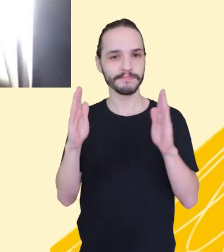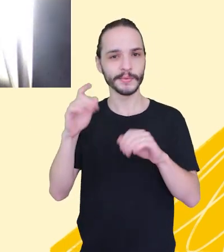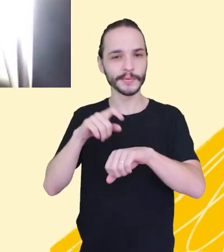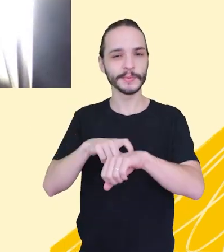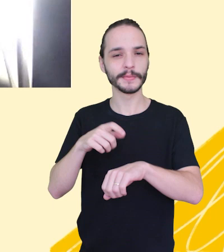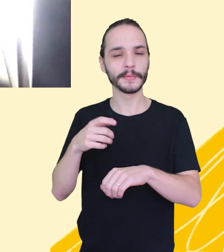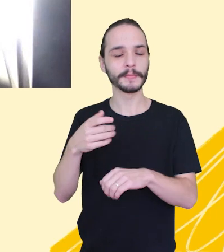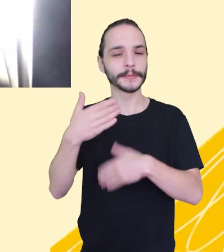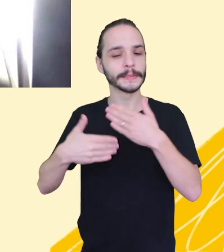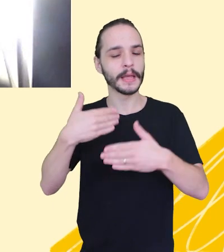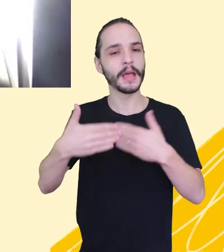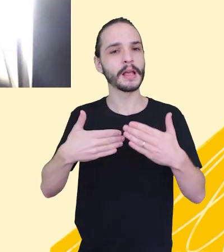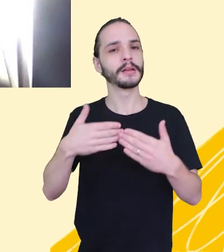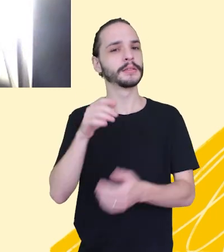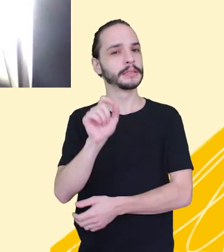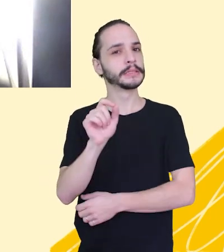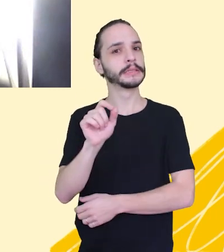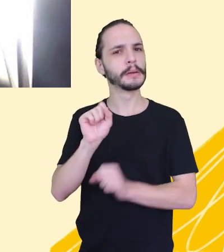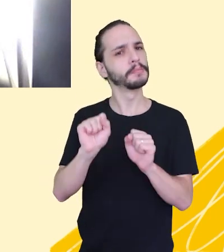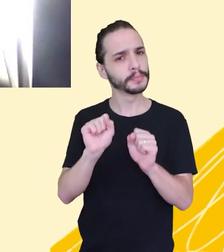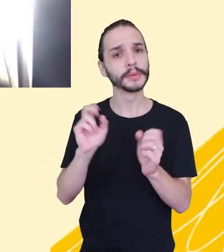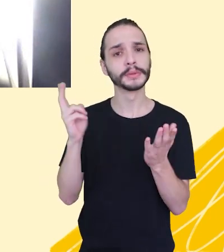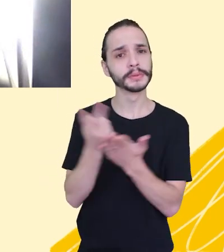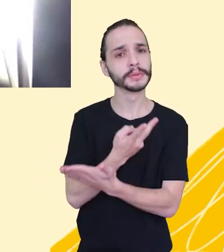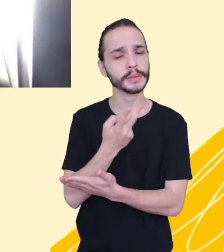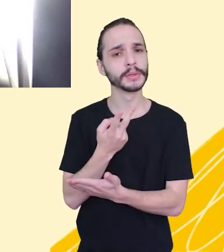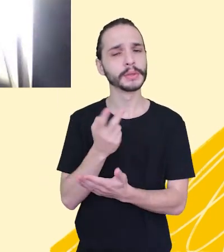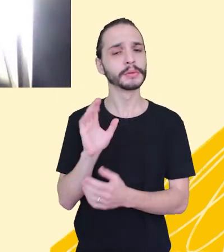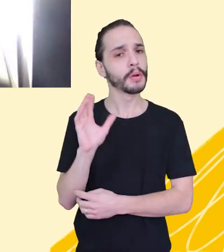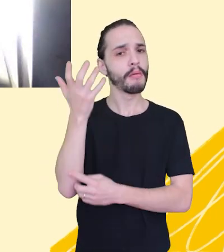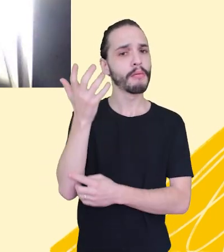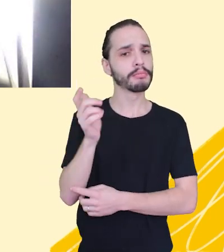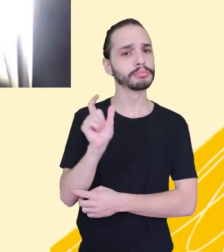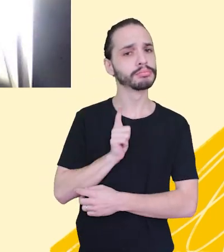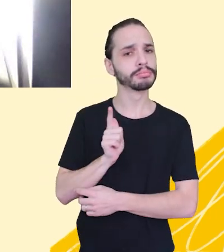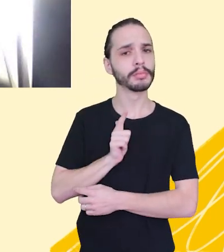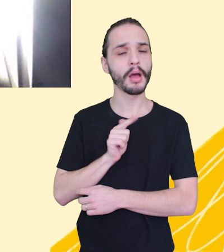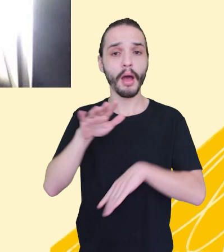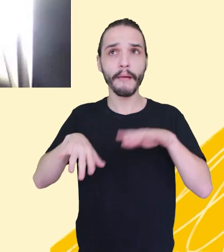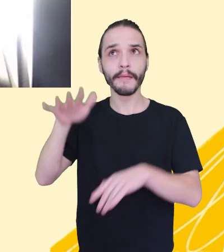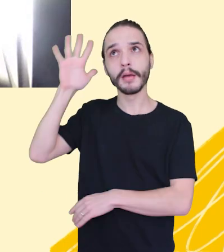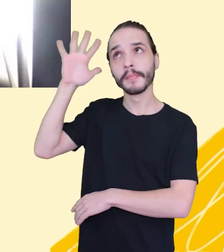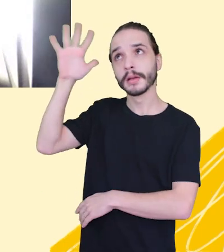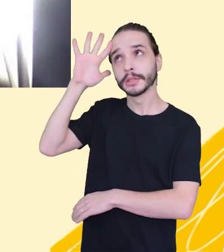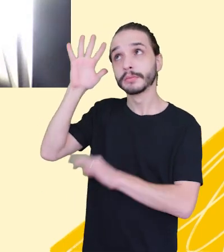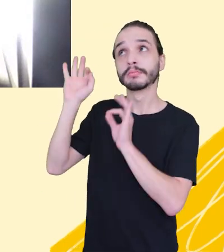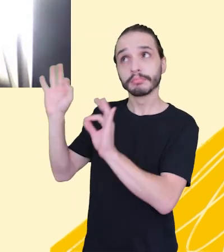That it can happen. That if you have the story in mind, and even if itís not the story